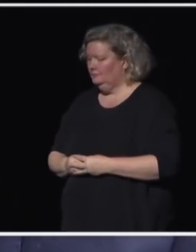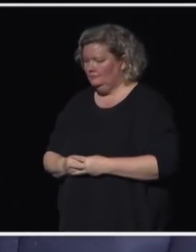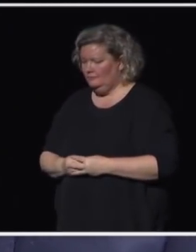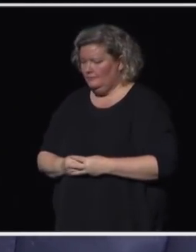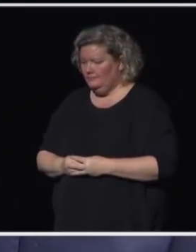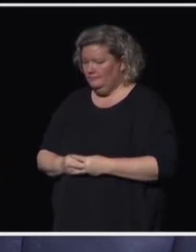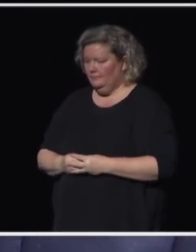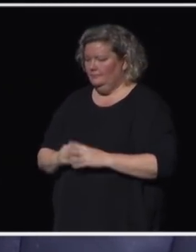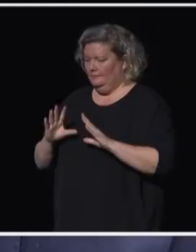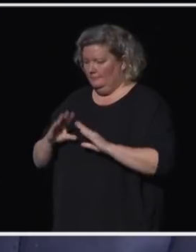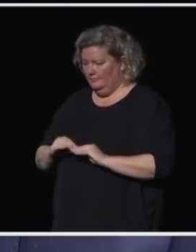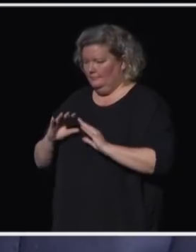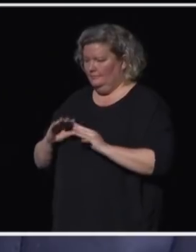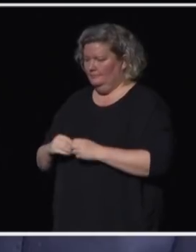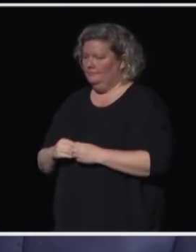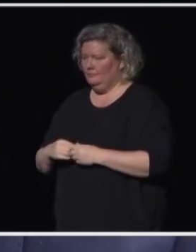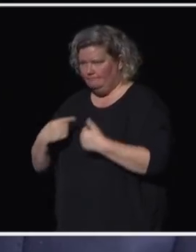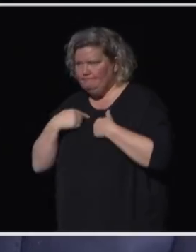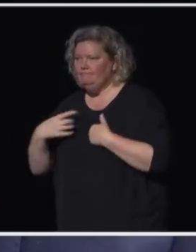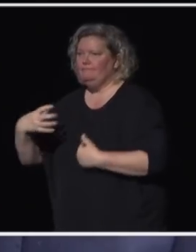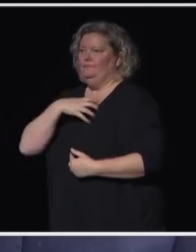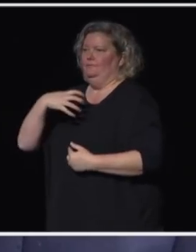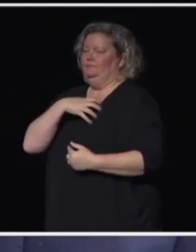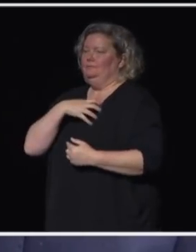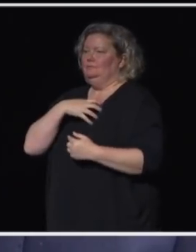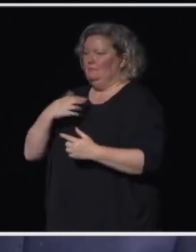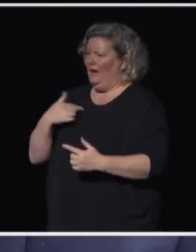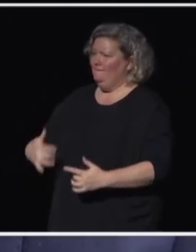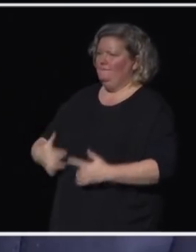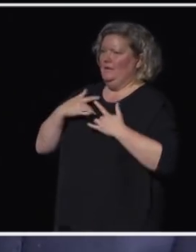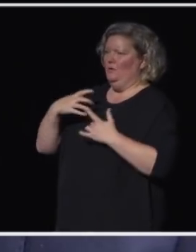And I am afraid. I feel the fear most acutely whenever you leave me.